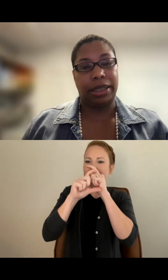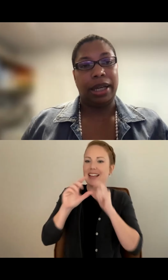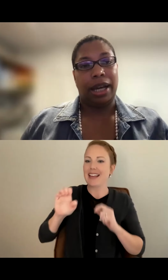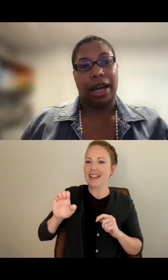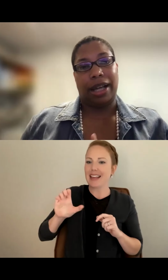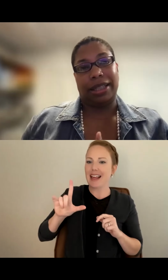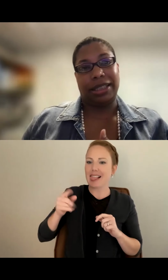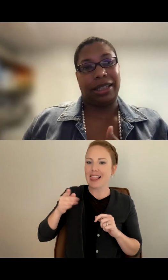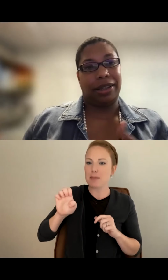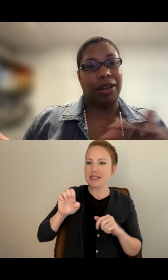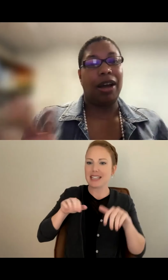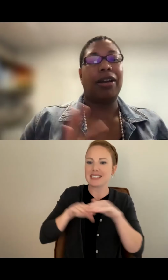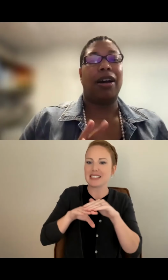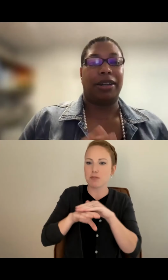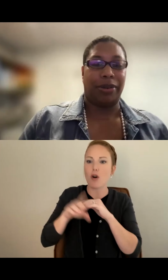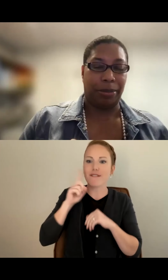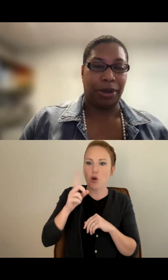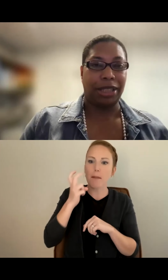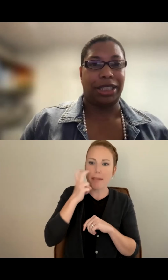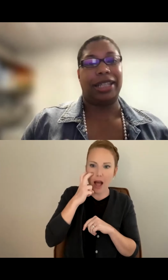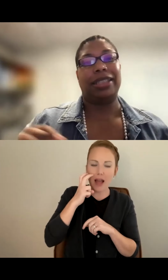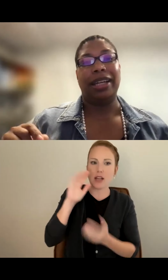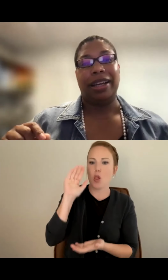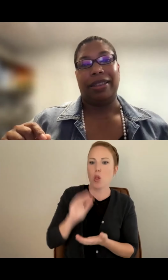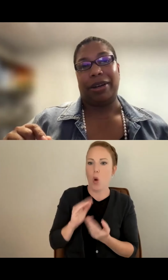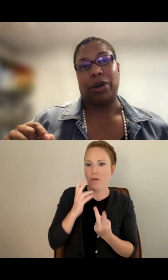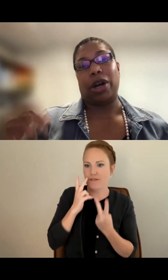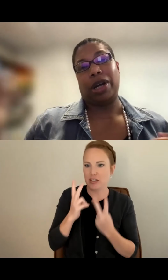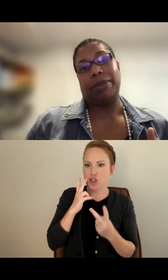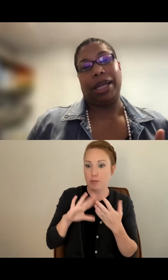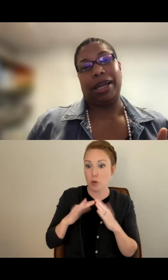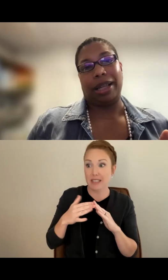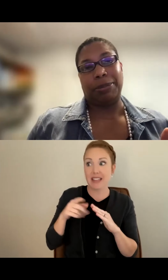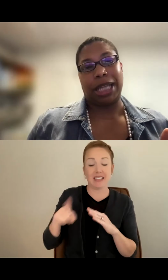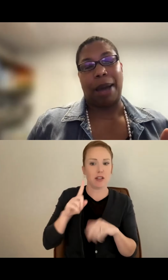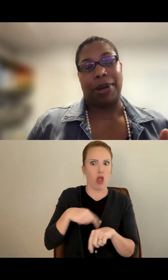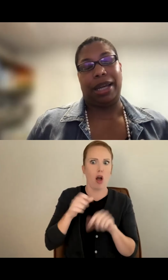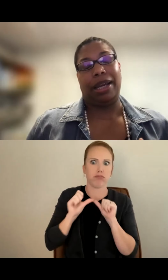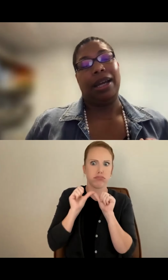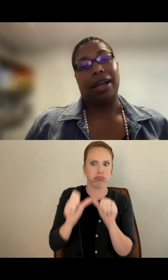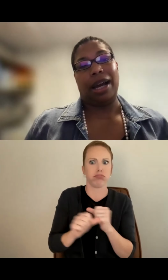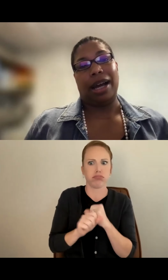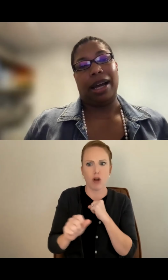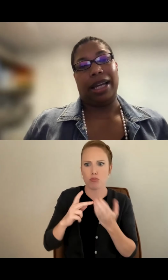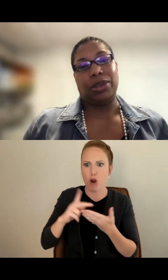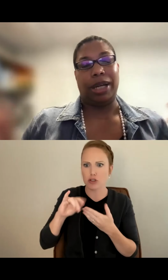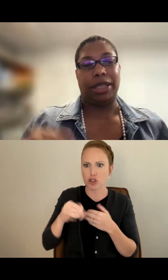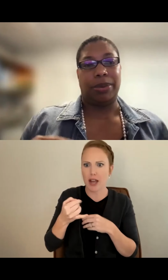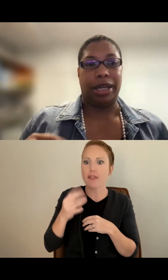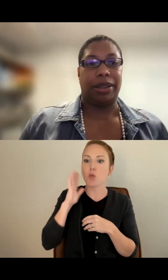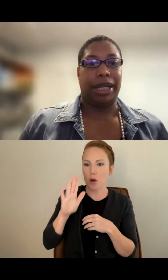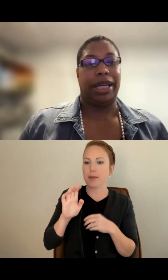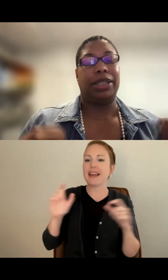This is a long ongoing project and there are going to be eclipse happening in 2023 and